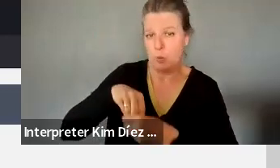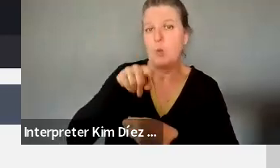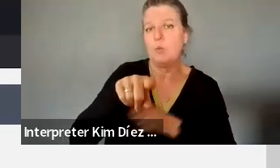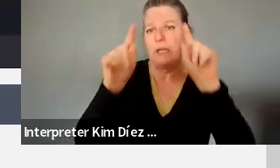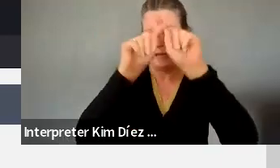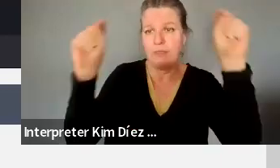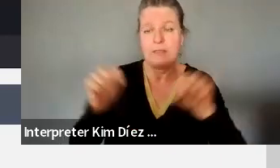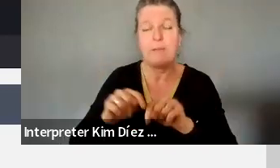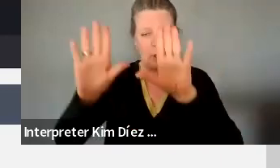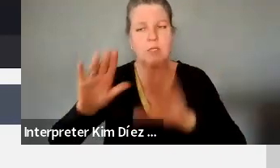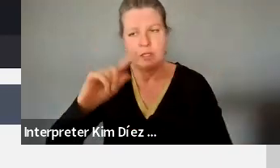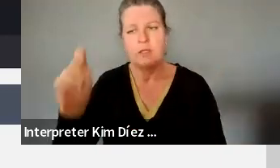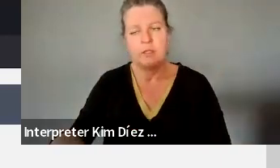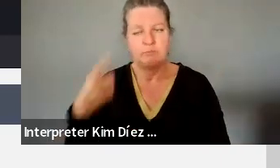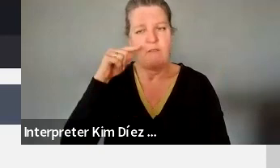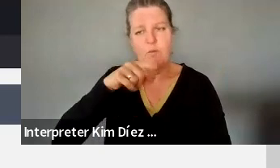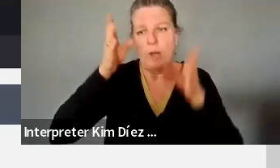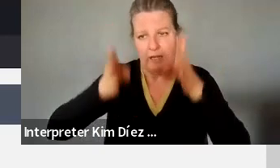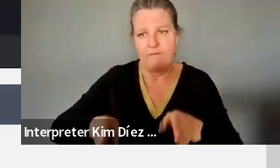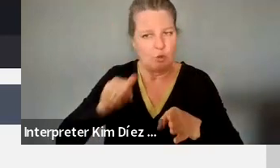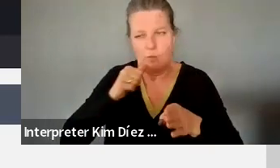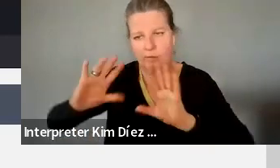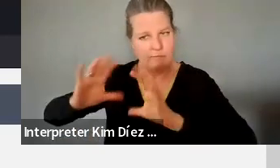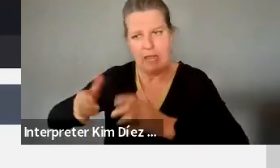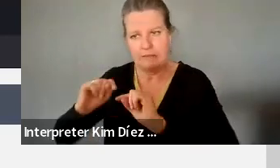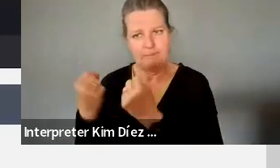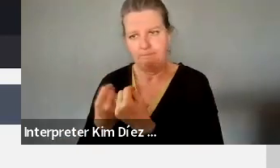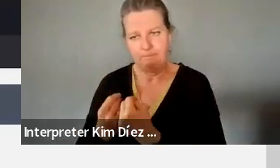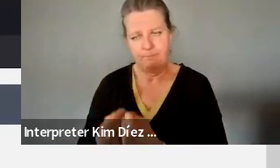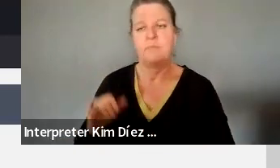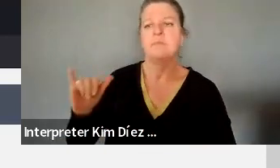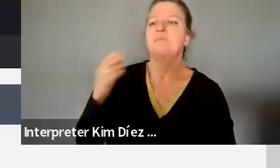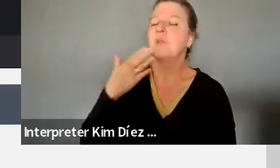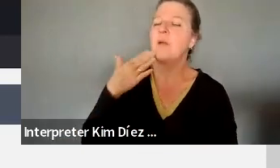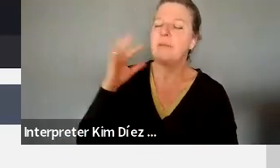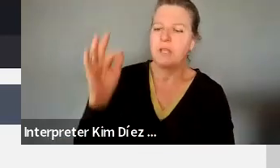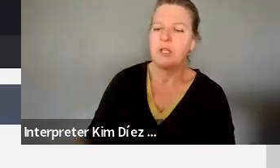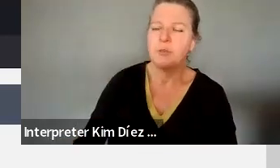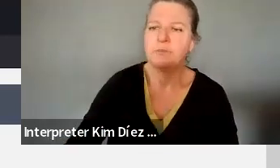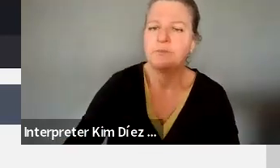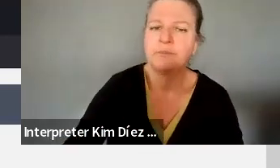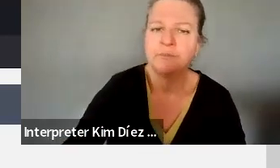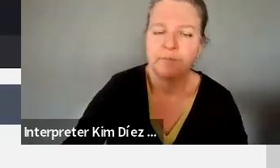And it's from an individual perspective, yes. [Guest] All right, thank you. [Alex] Yeah, and thank you